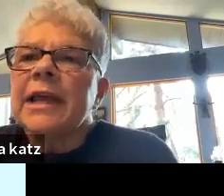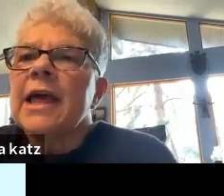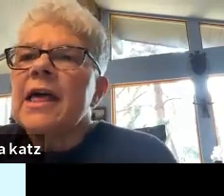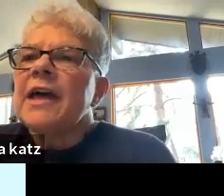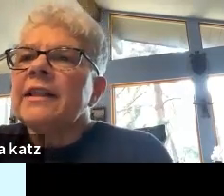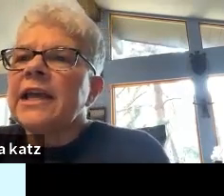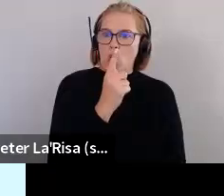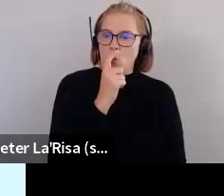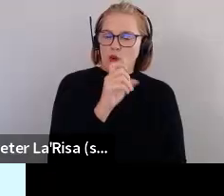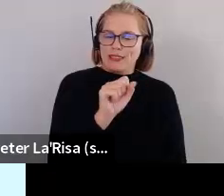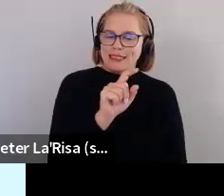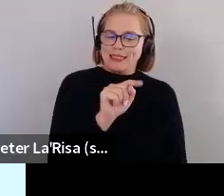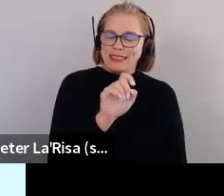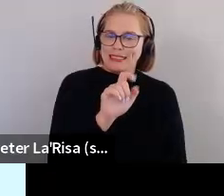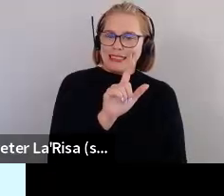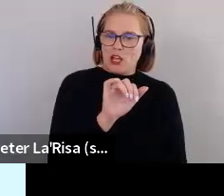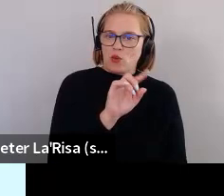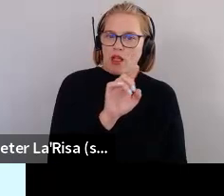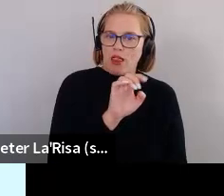at -- there was a famous case called Buck versus bell.